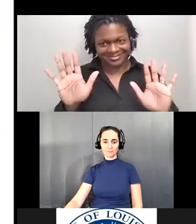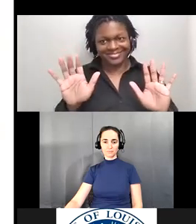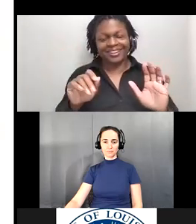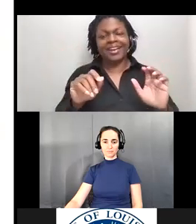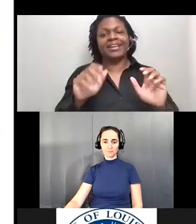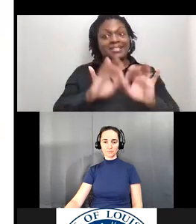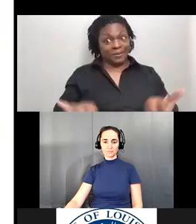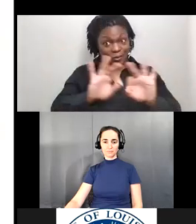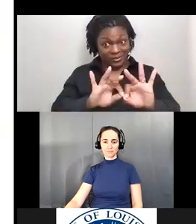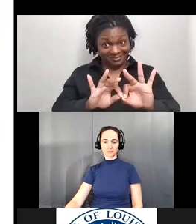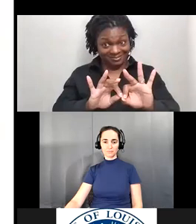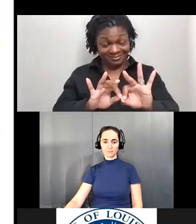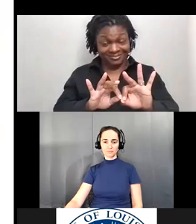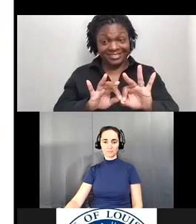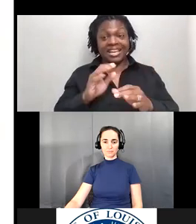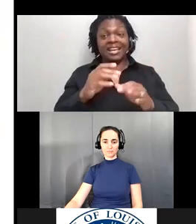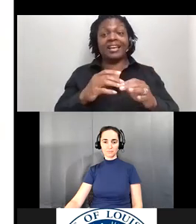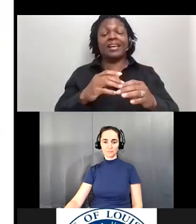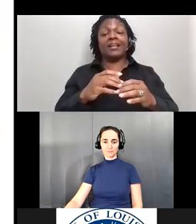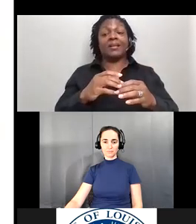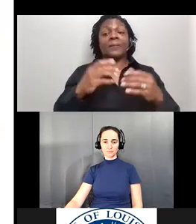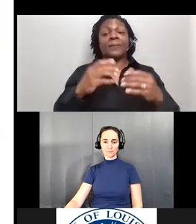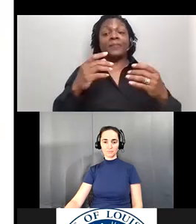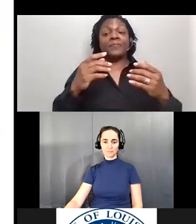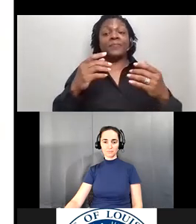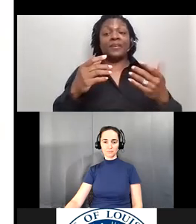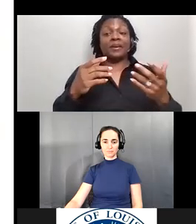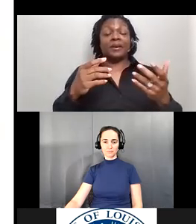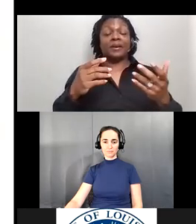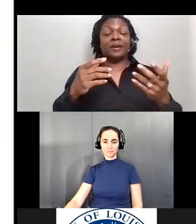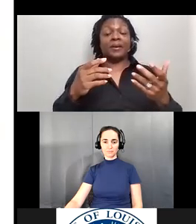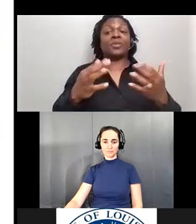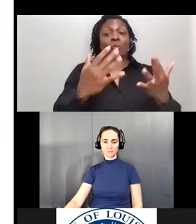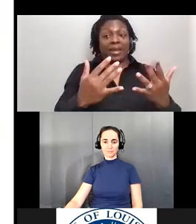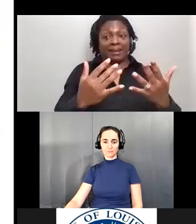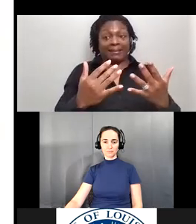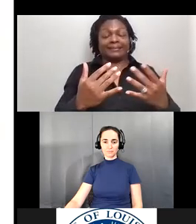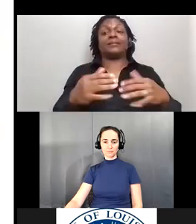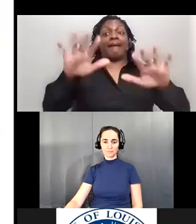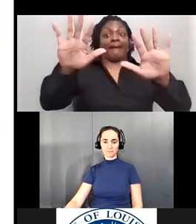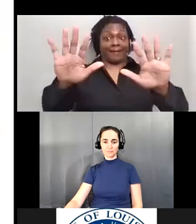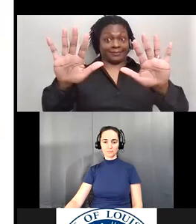wait for the, the, the, kind of the direction to come from the police officer.